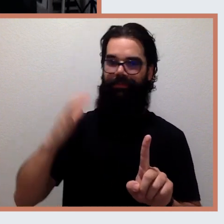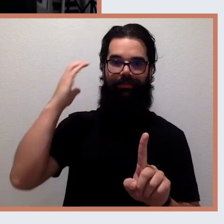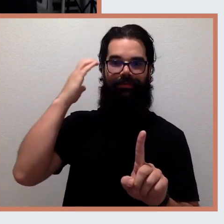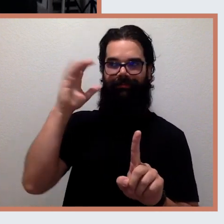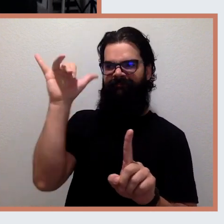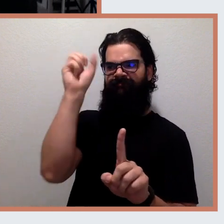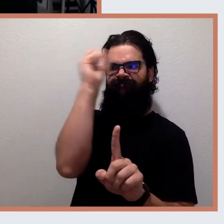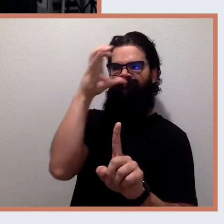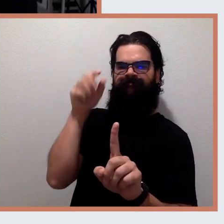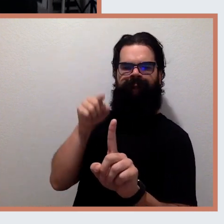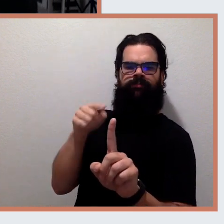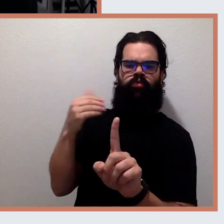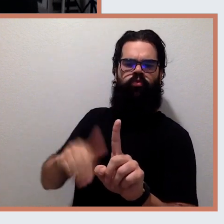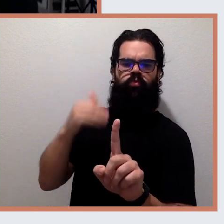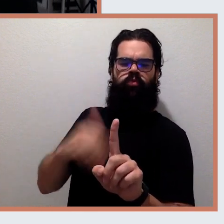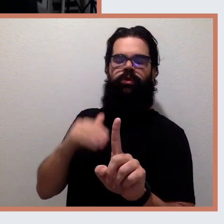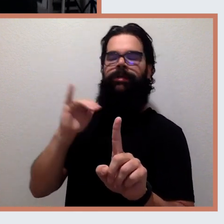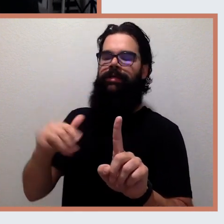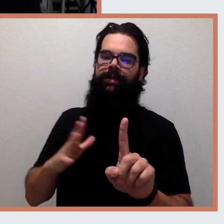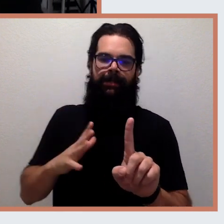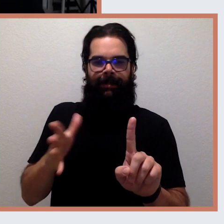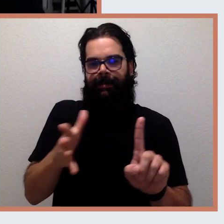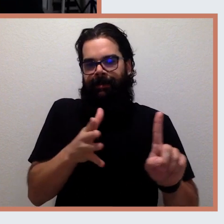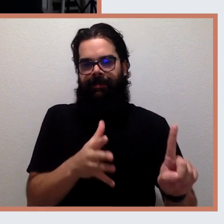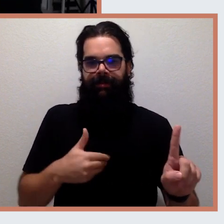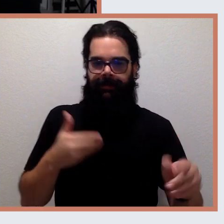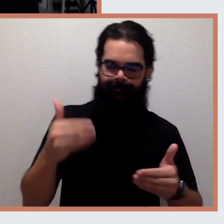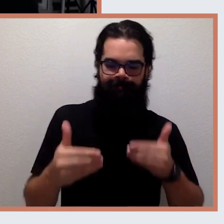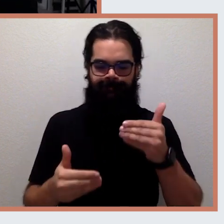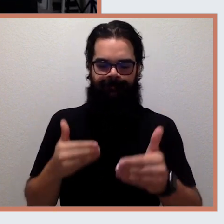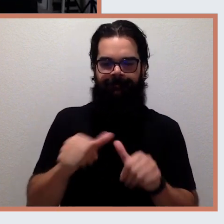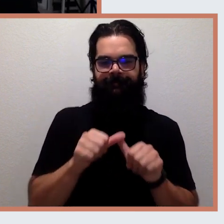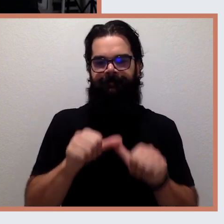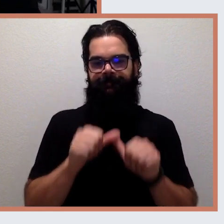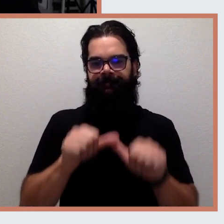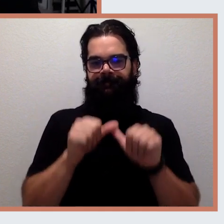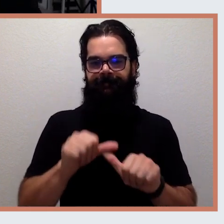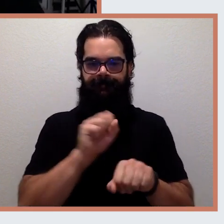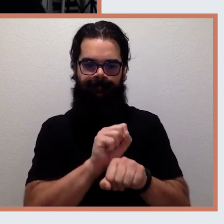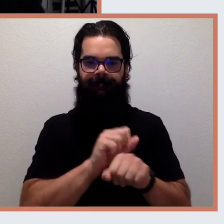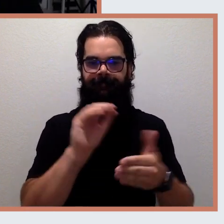So for me, the dream is to play the role of my cousin, and I just go day by day,